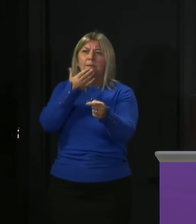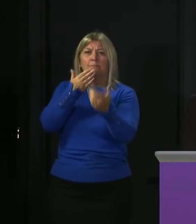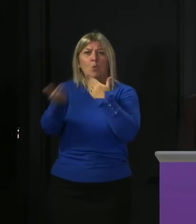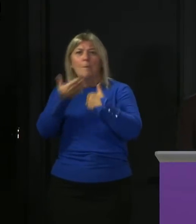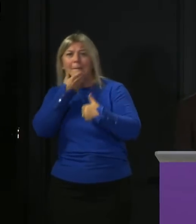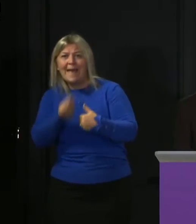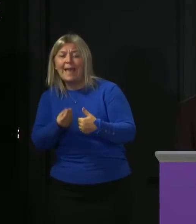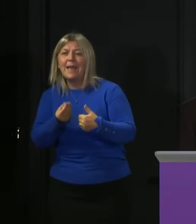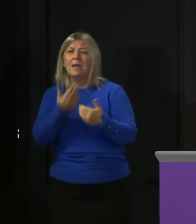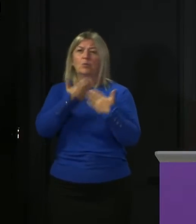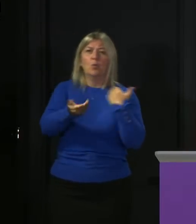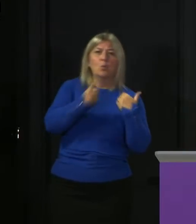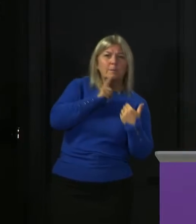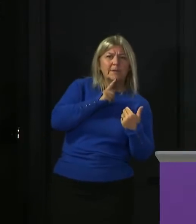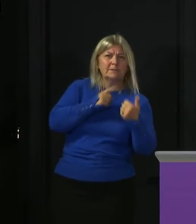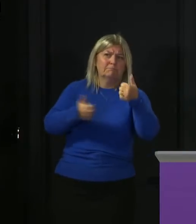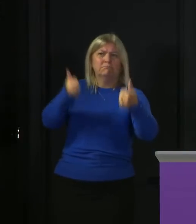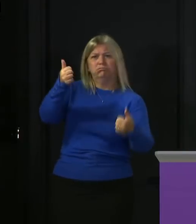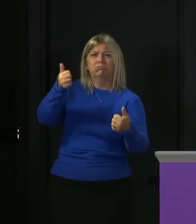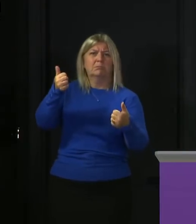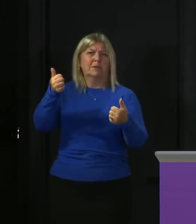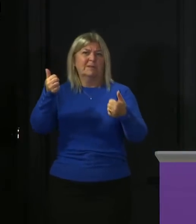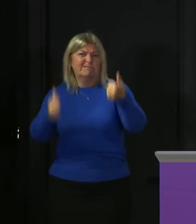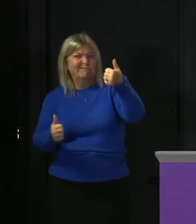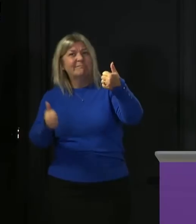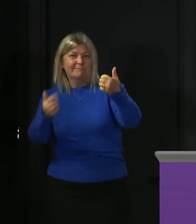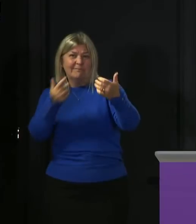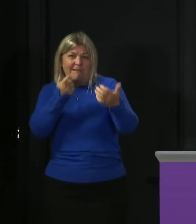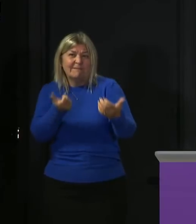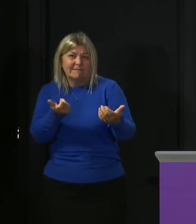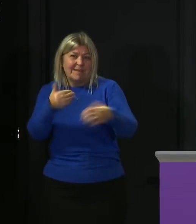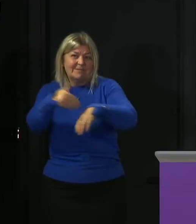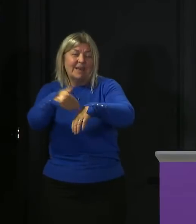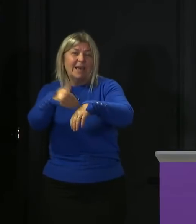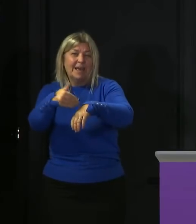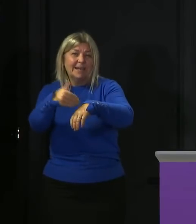that we know are disproportionately impacted will also have a predominantly or